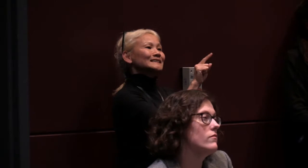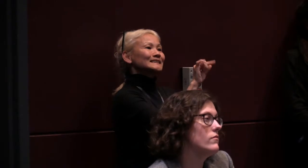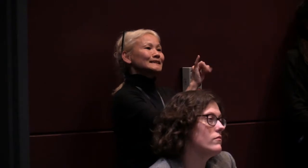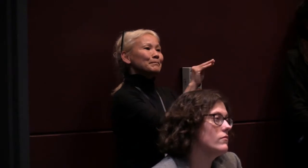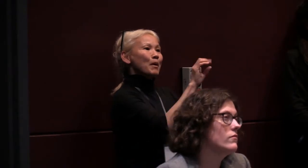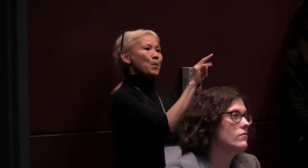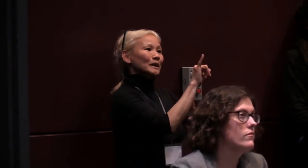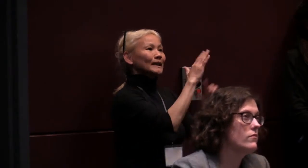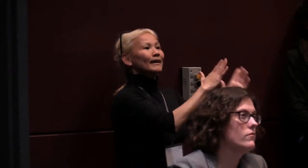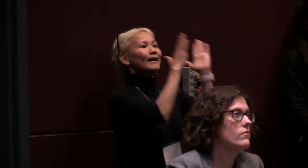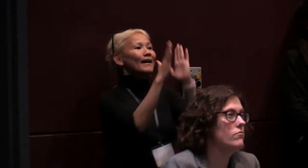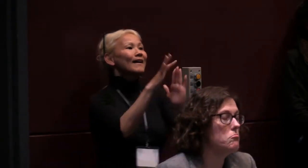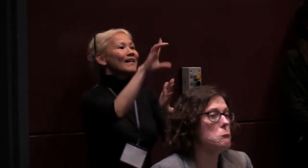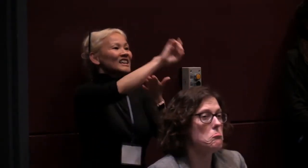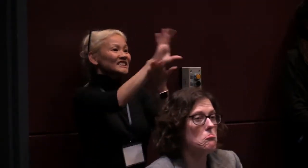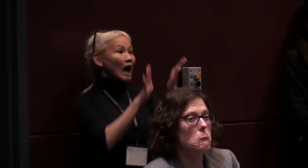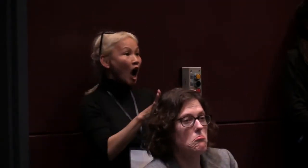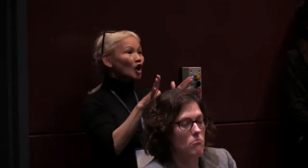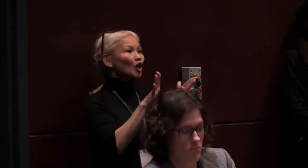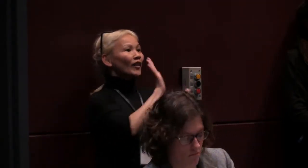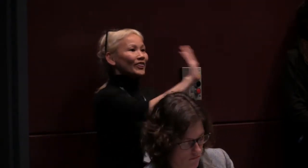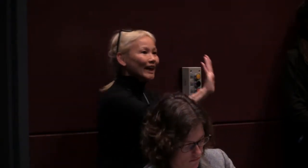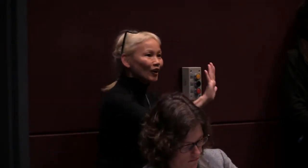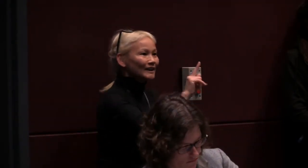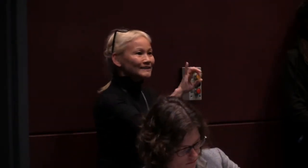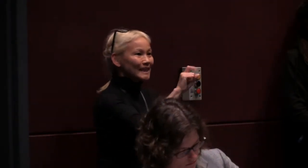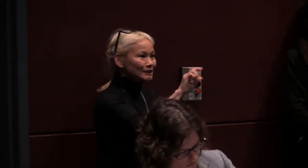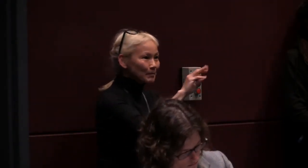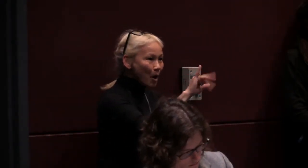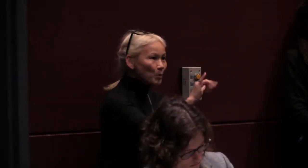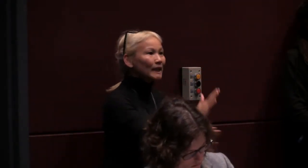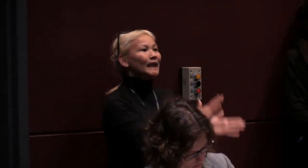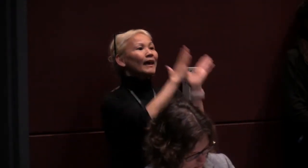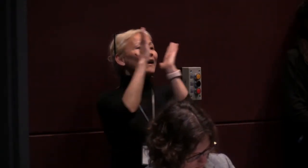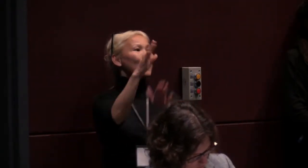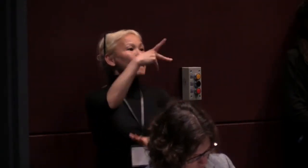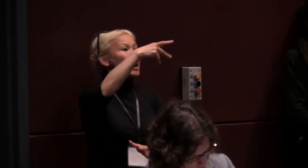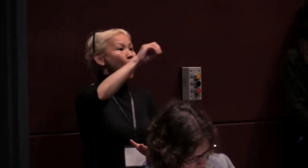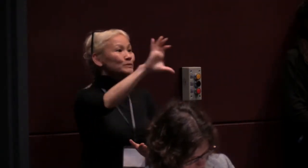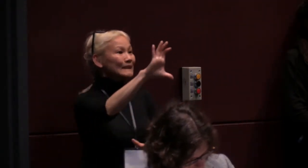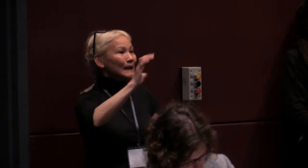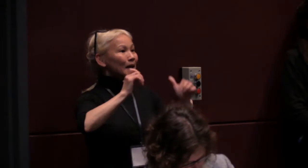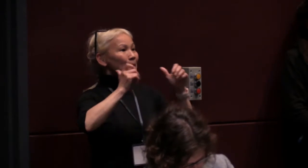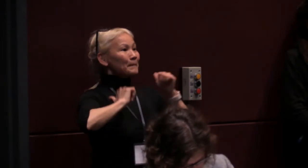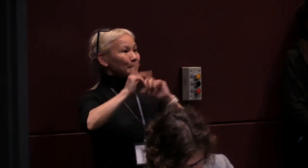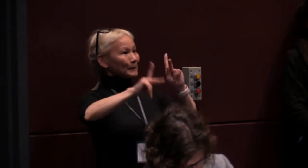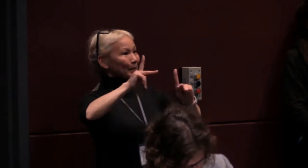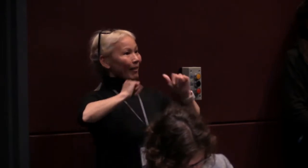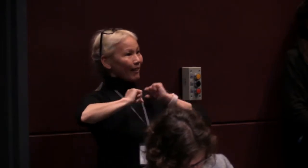volumes of maybe deaf playwrights, another volume about deaf designers,